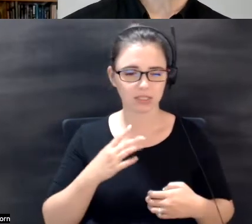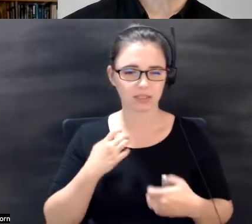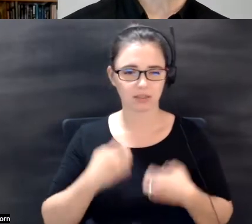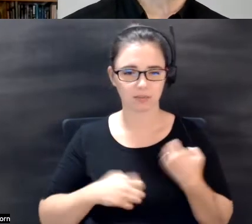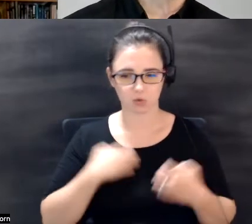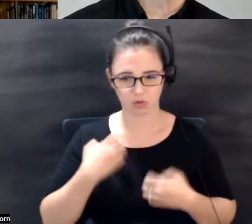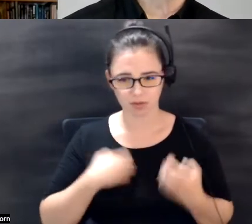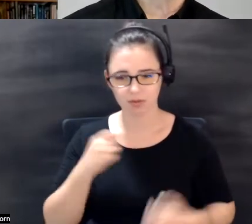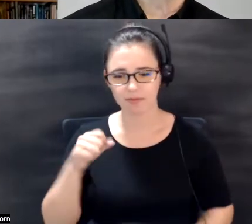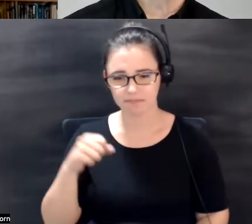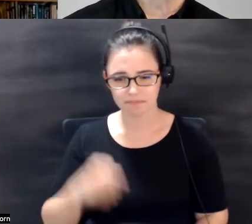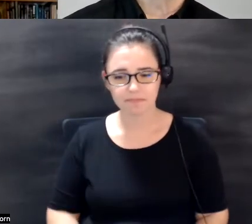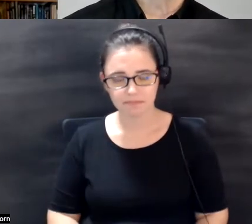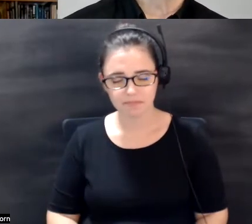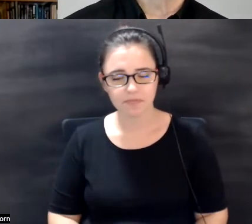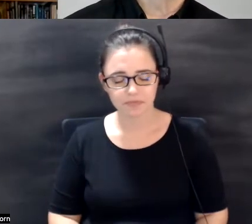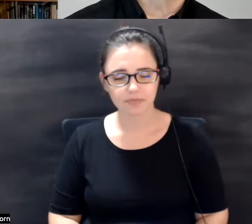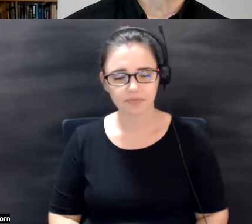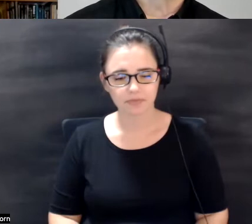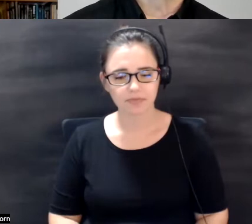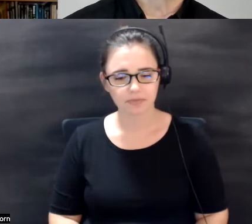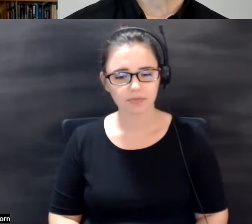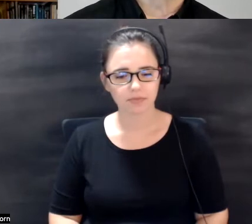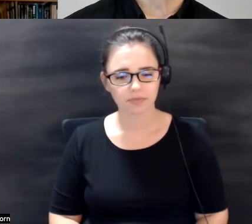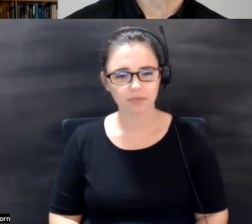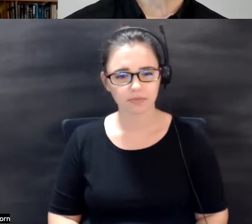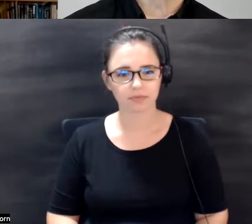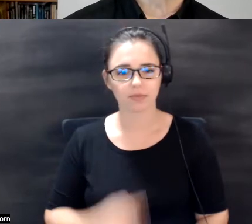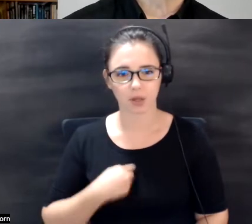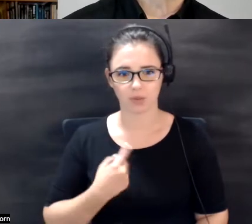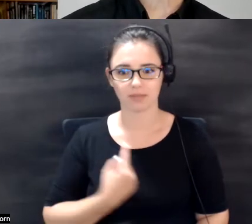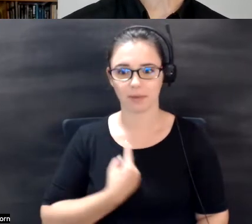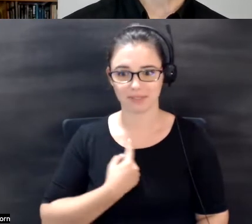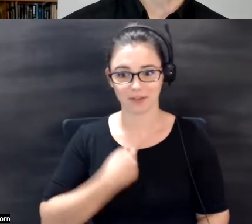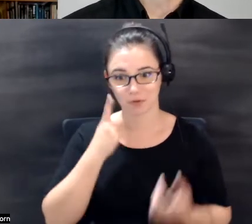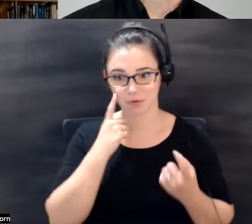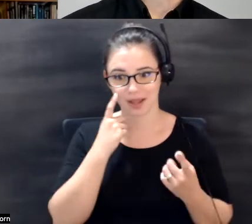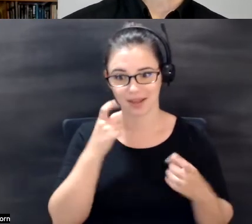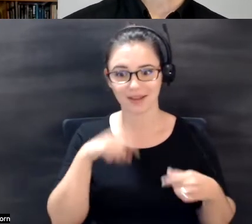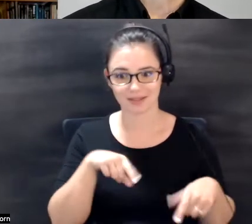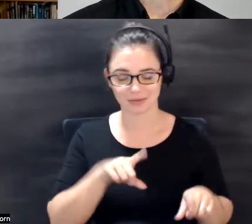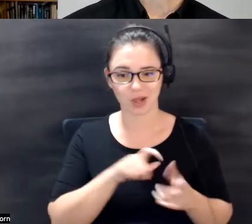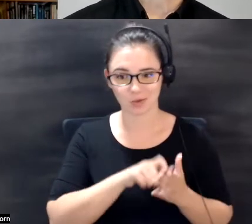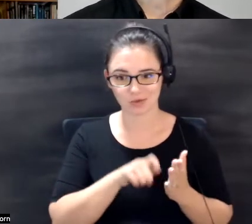Um, you know, I, I would find myself crying as writing, while writing some of